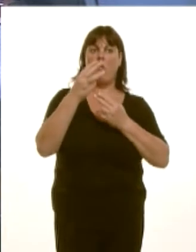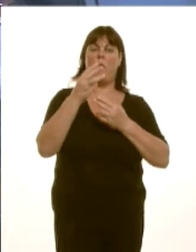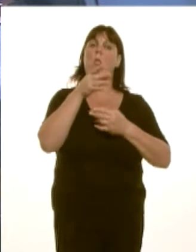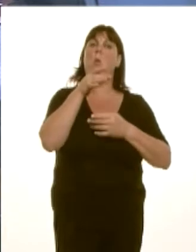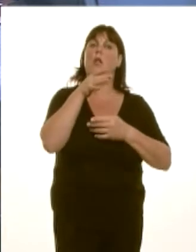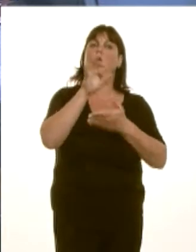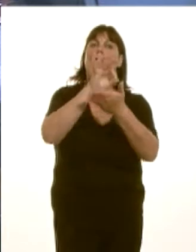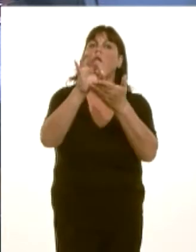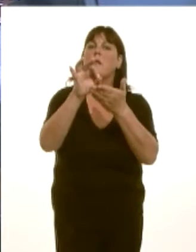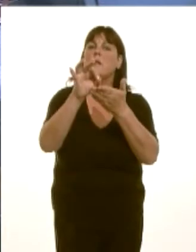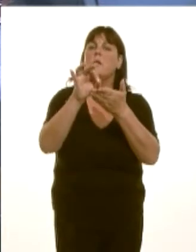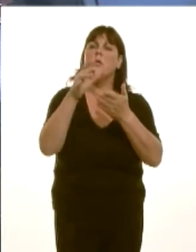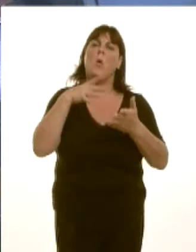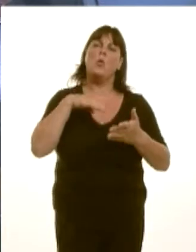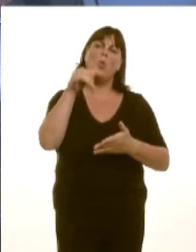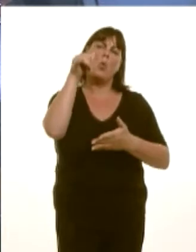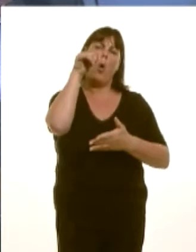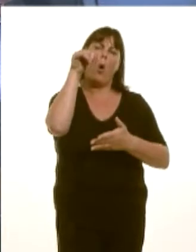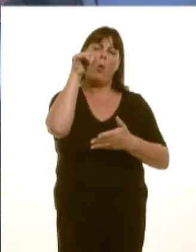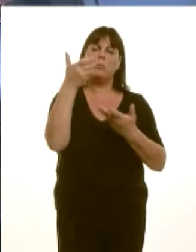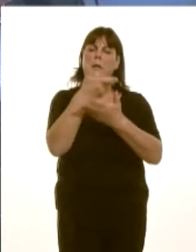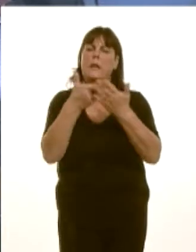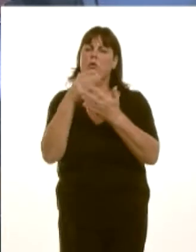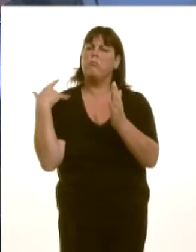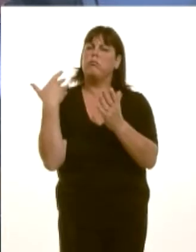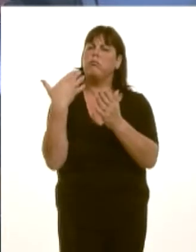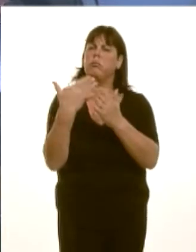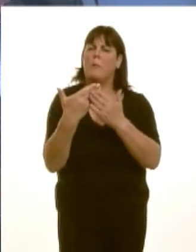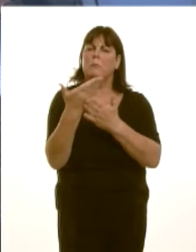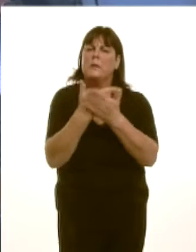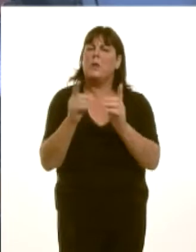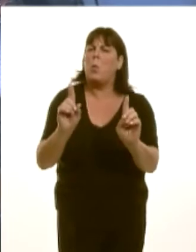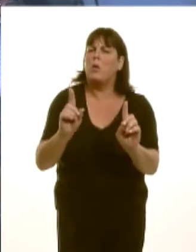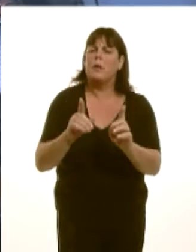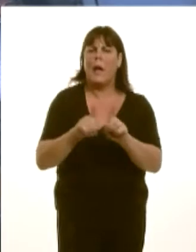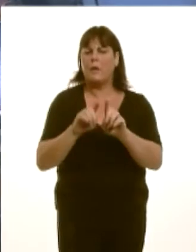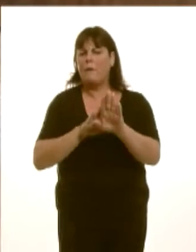What is your take at the moment as to how those discussions are progressing, and what can we look forward to in the future?